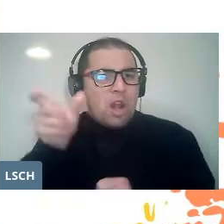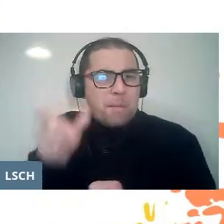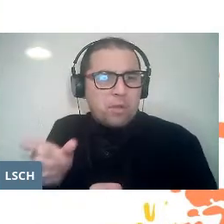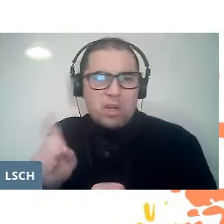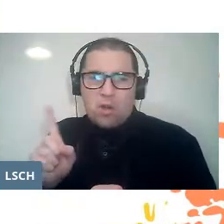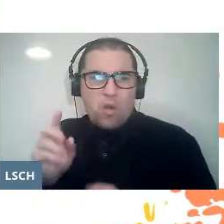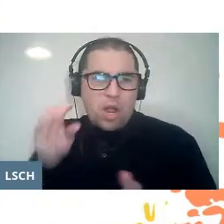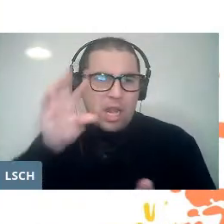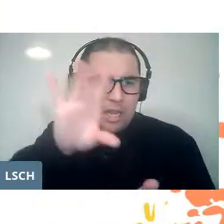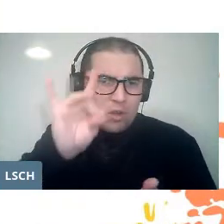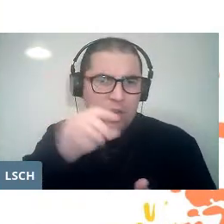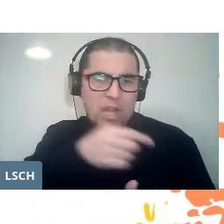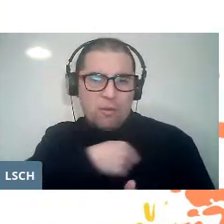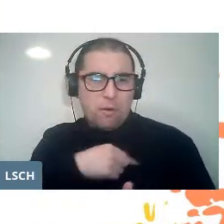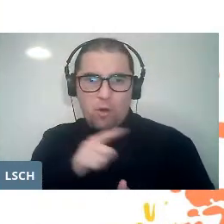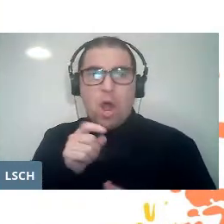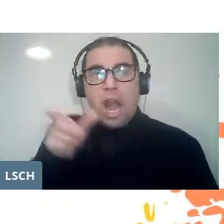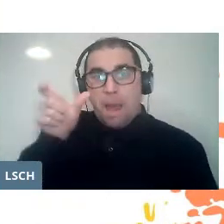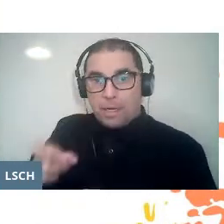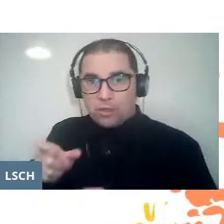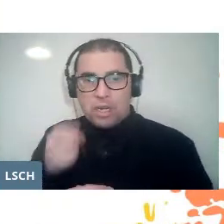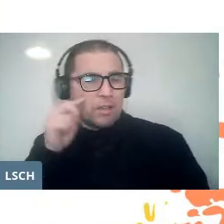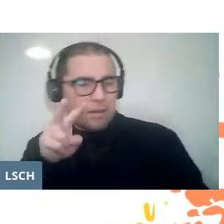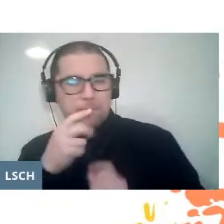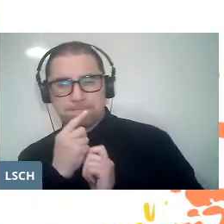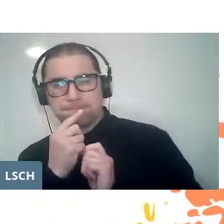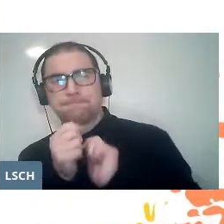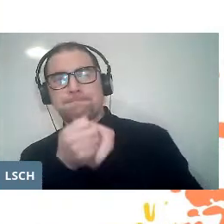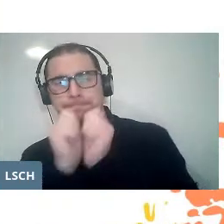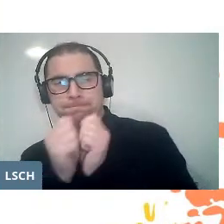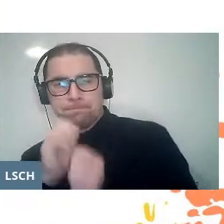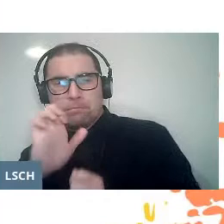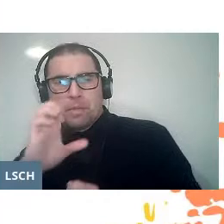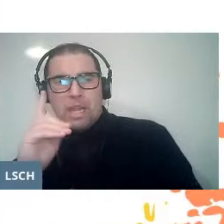It's the editor who with an I will say, "commercial look",